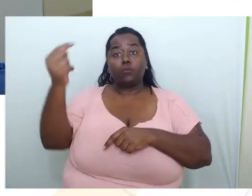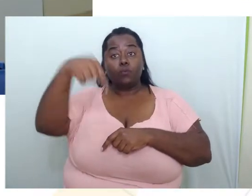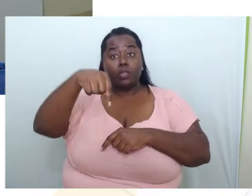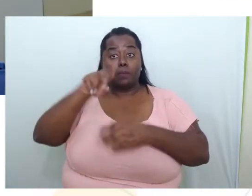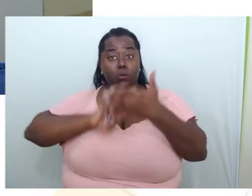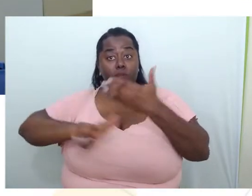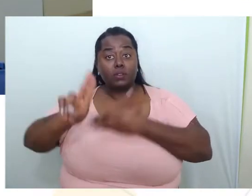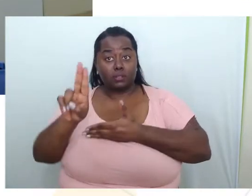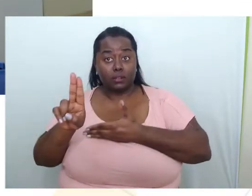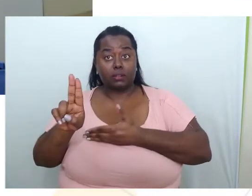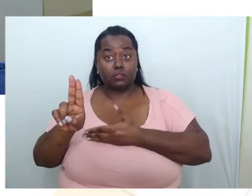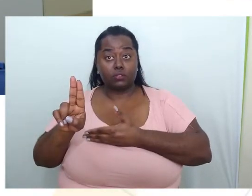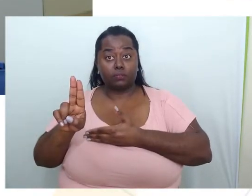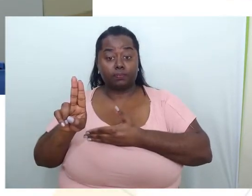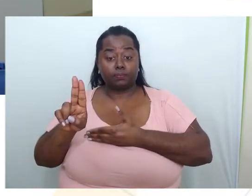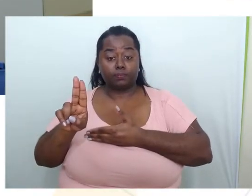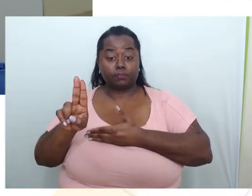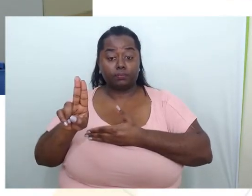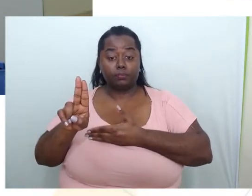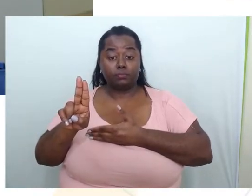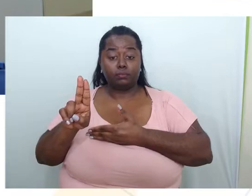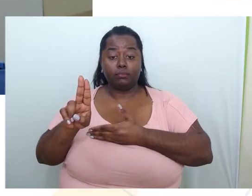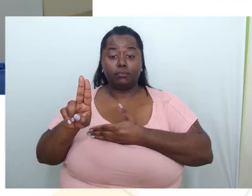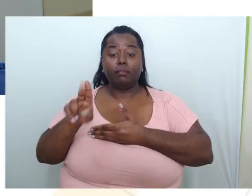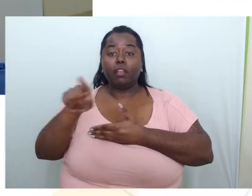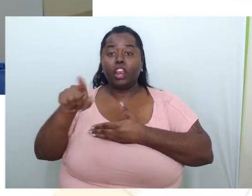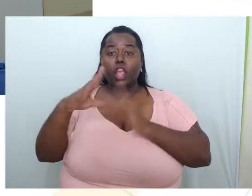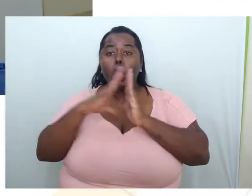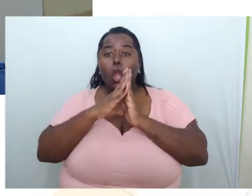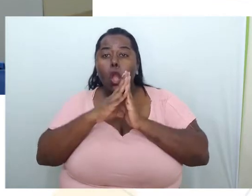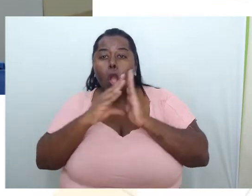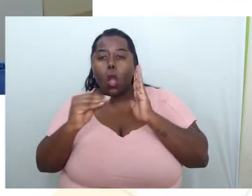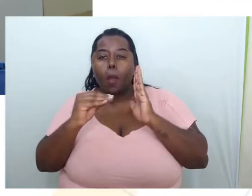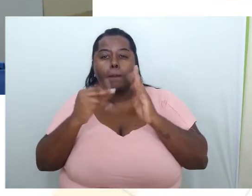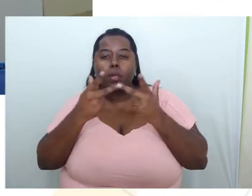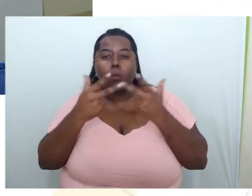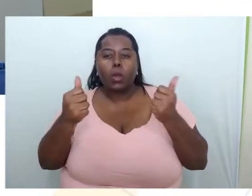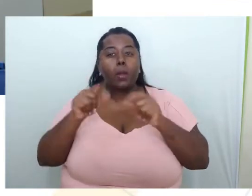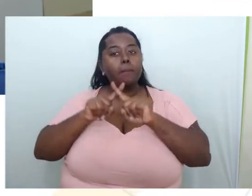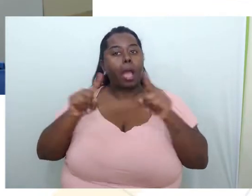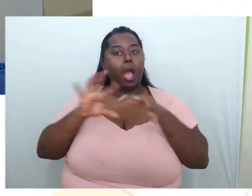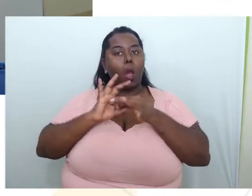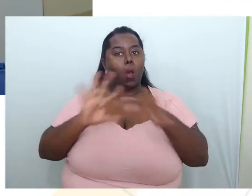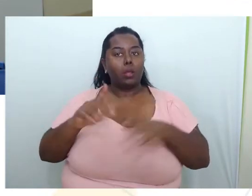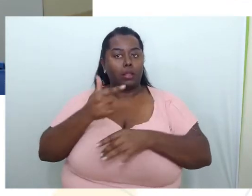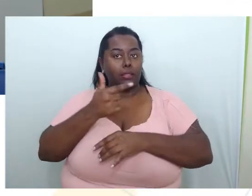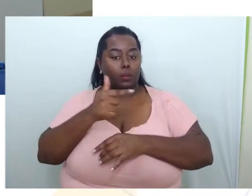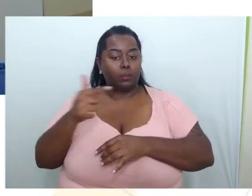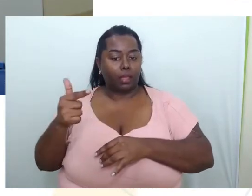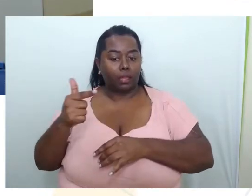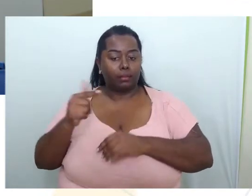say for example who came to the University and and copied stuff with our